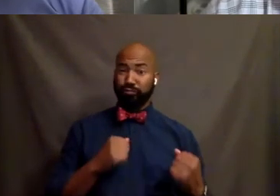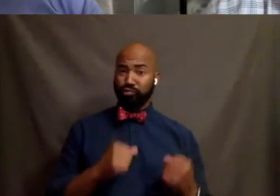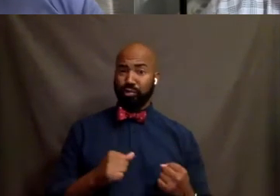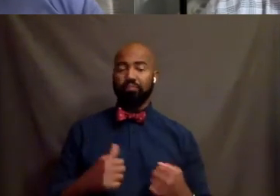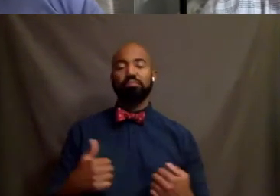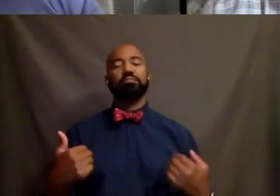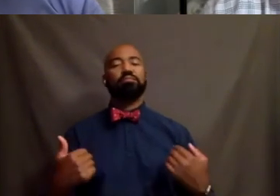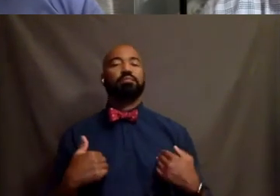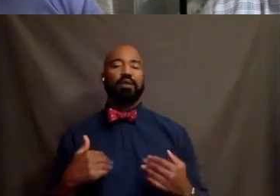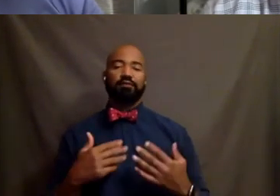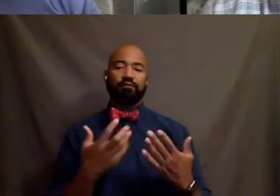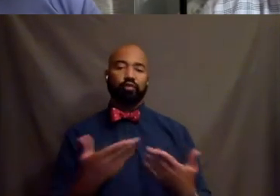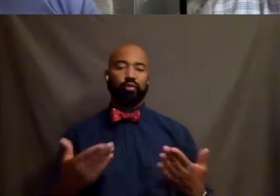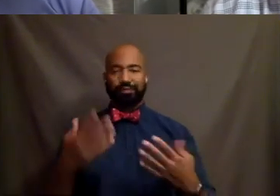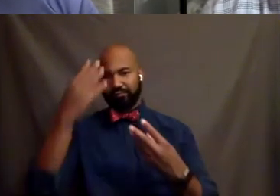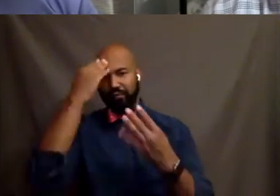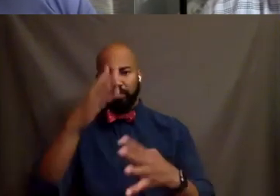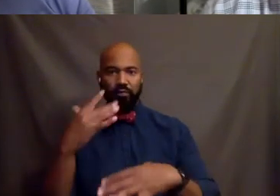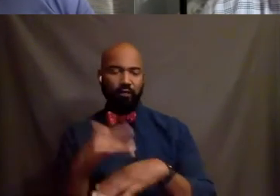to help support you in that in that regard.